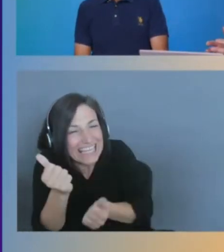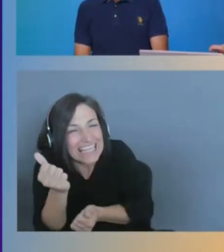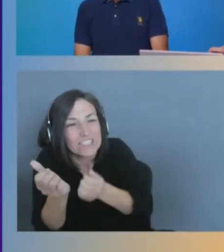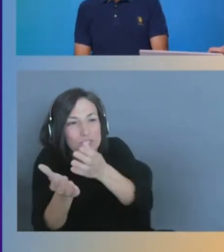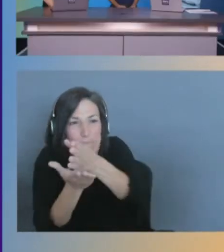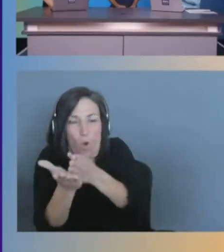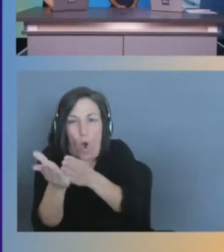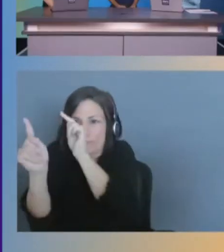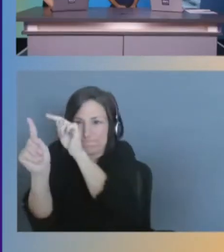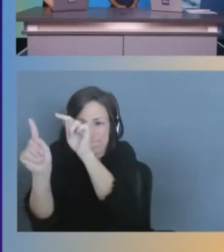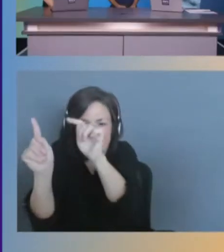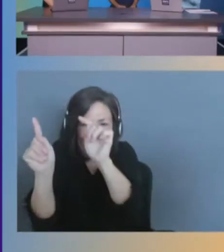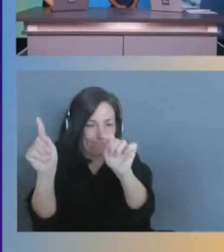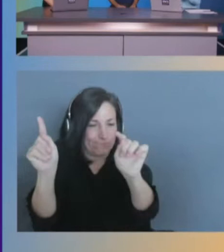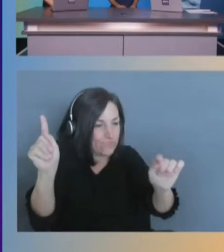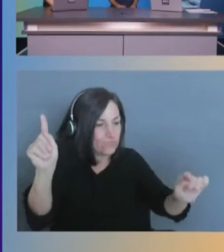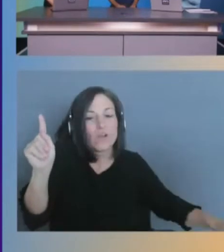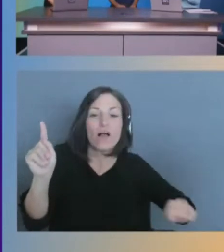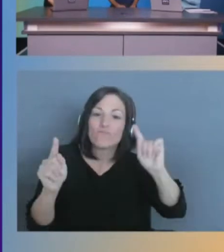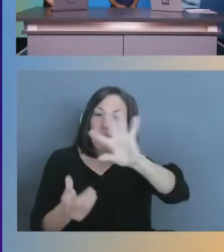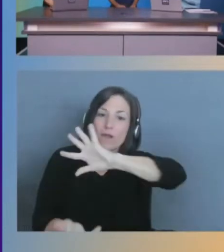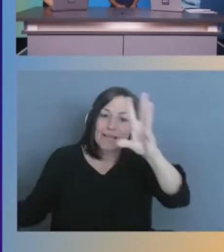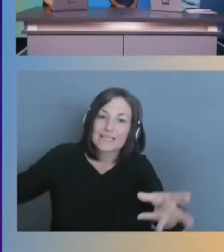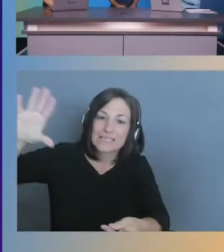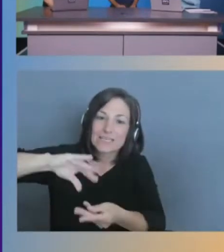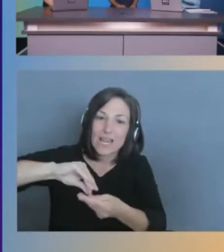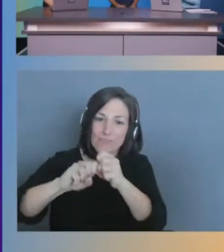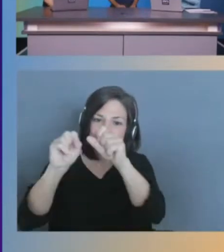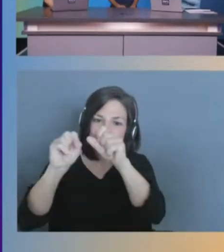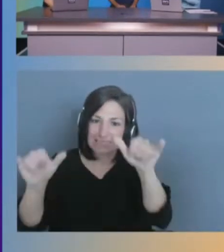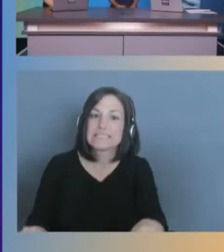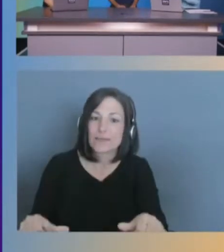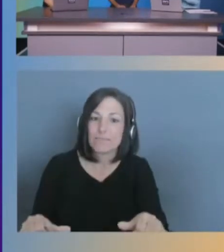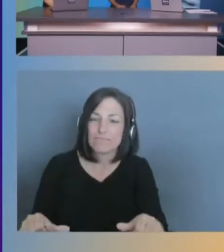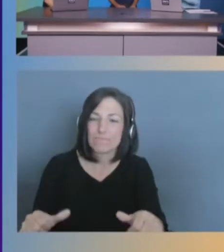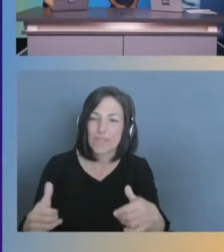of your entire system and try to take steps to reduce